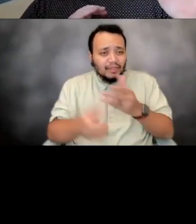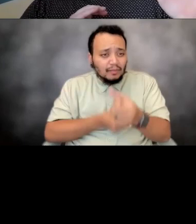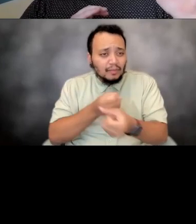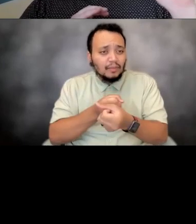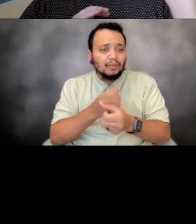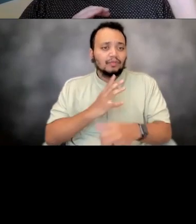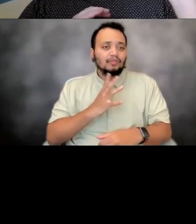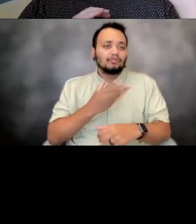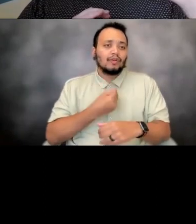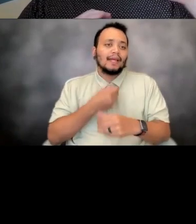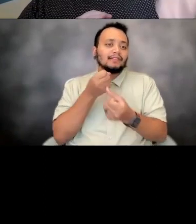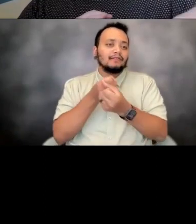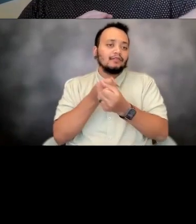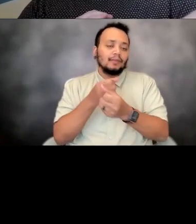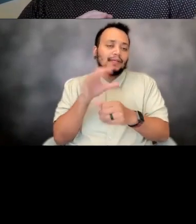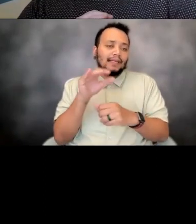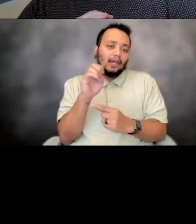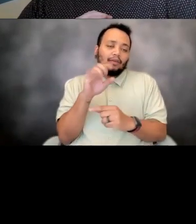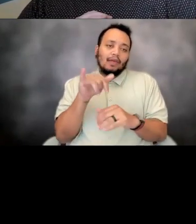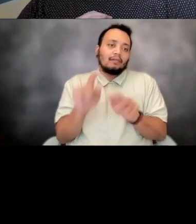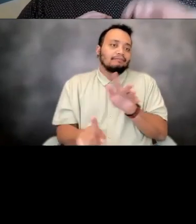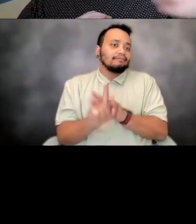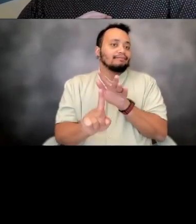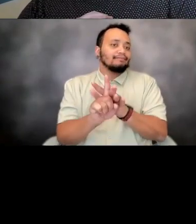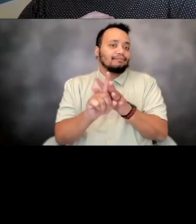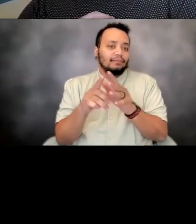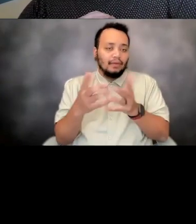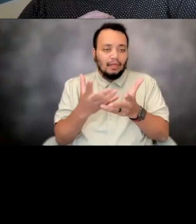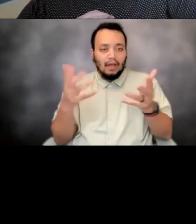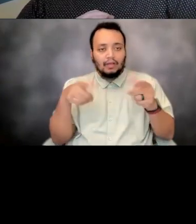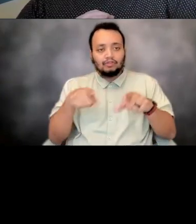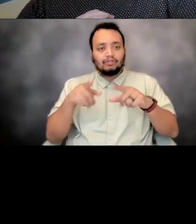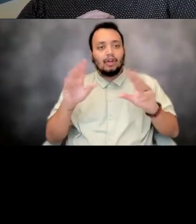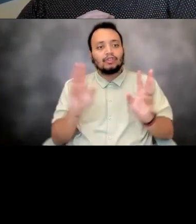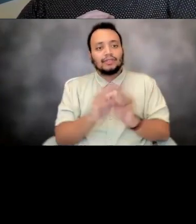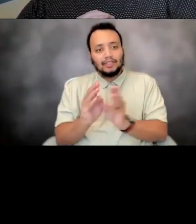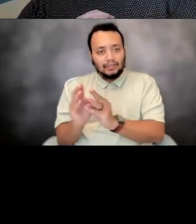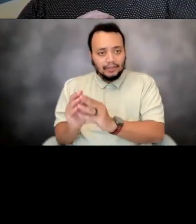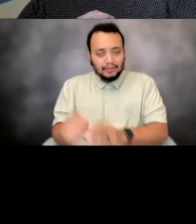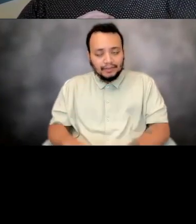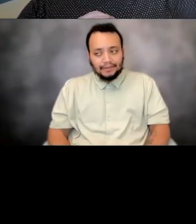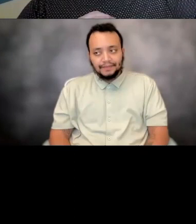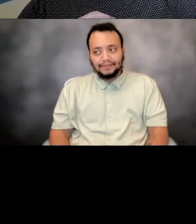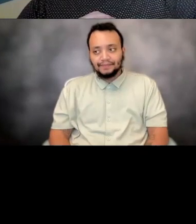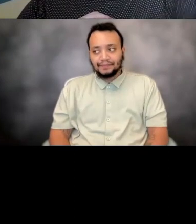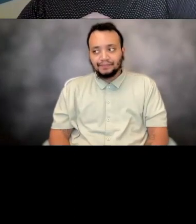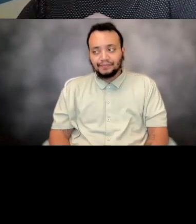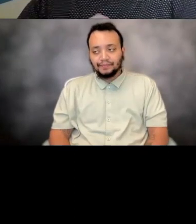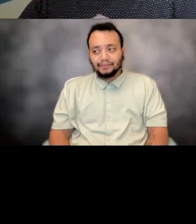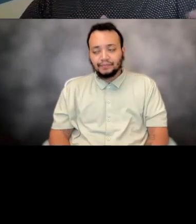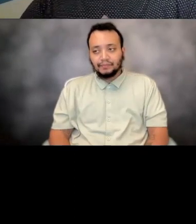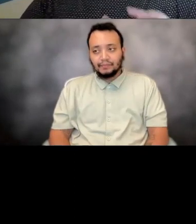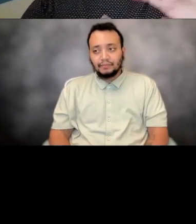And so many folks shared that they had faced such obnoxious treatment,